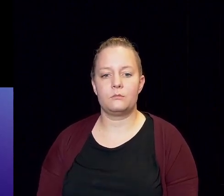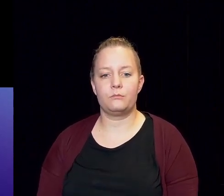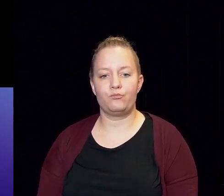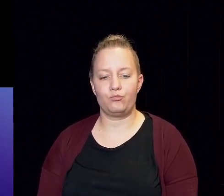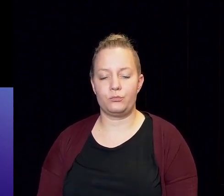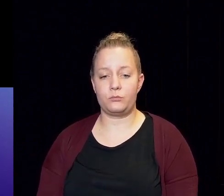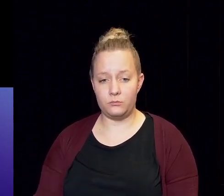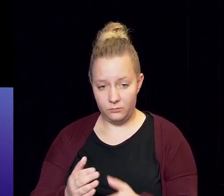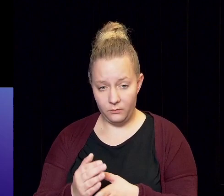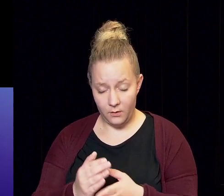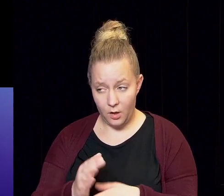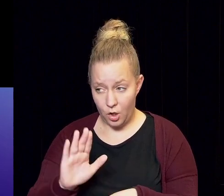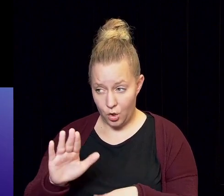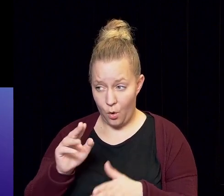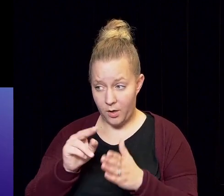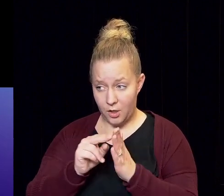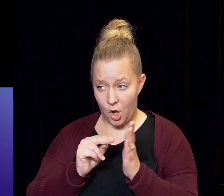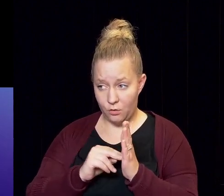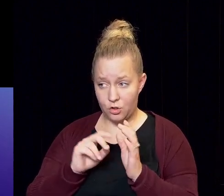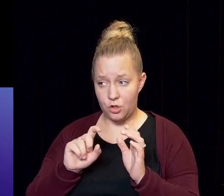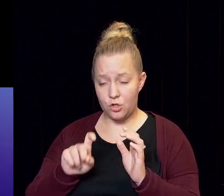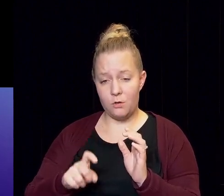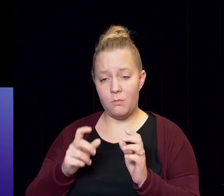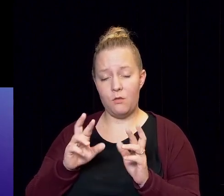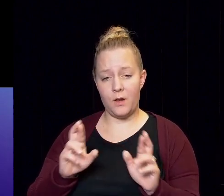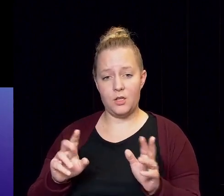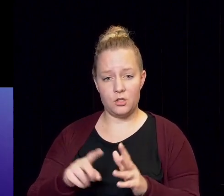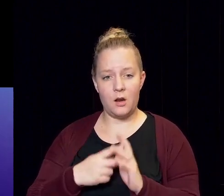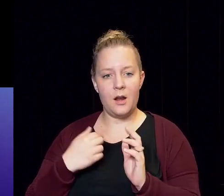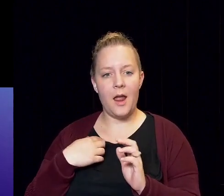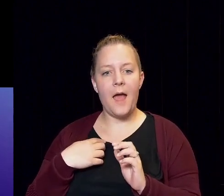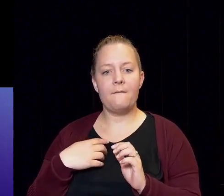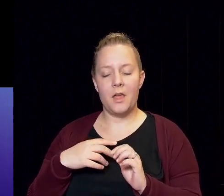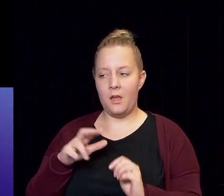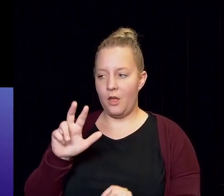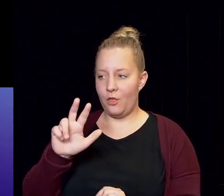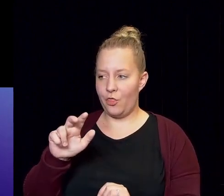All right, so your notes should be ready to go where you have three flaps so that you can